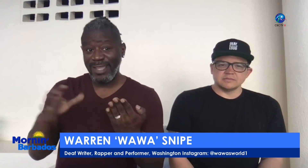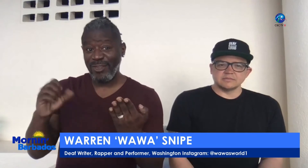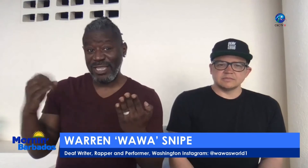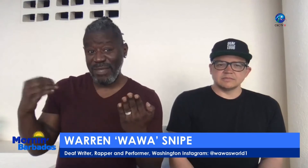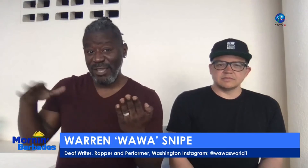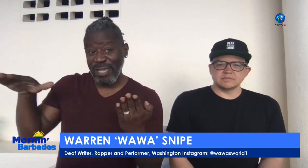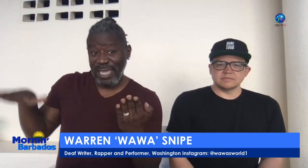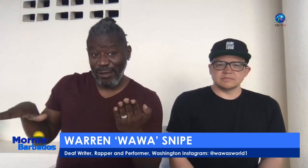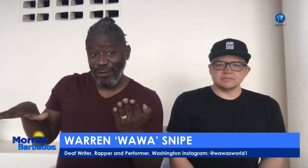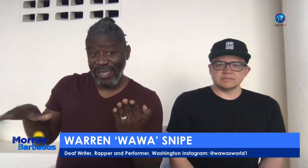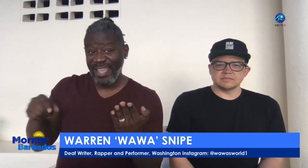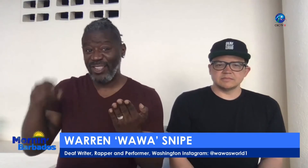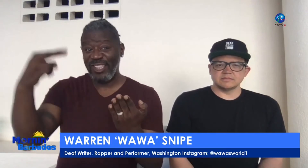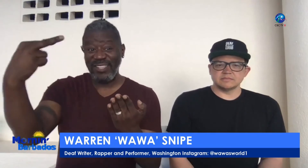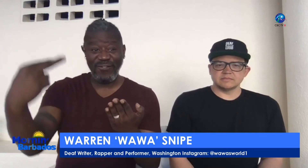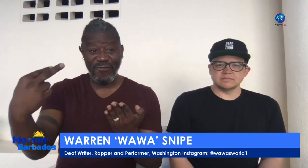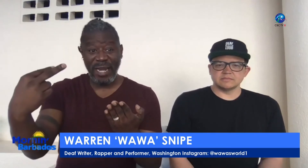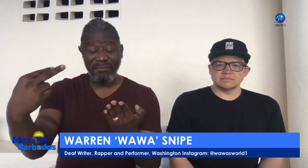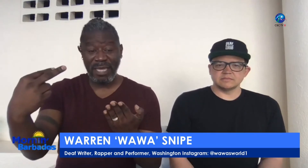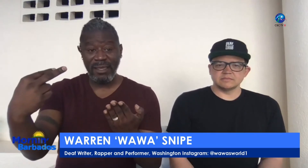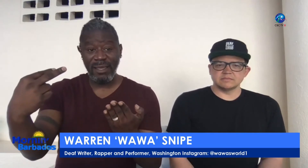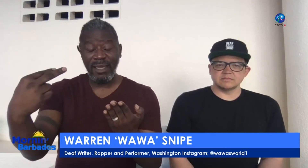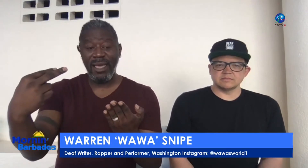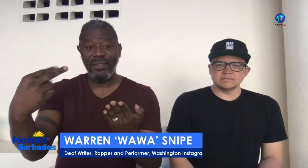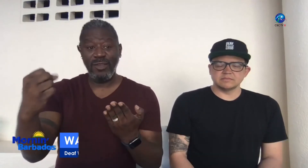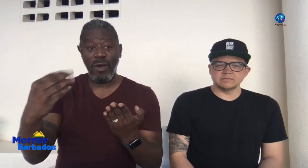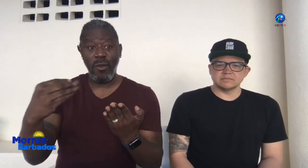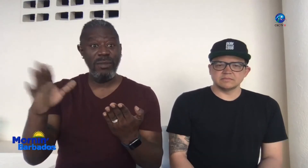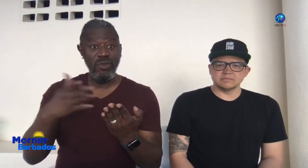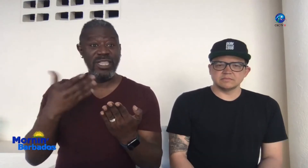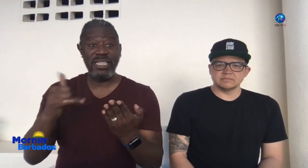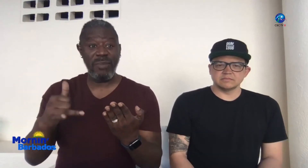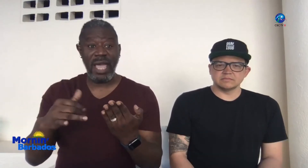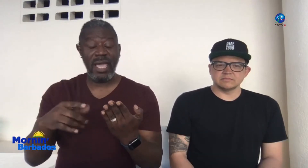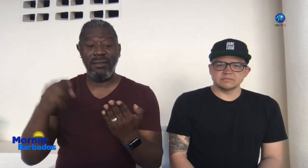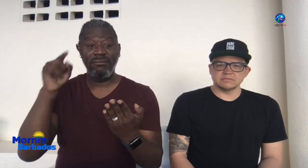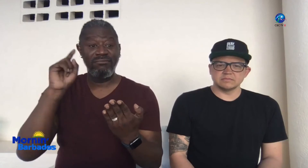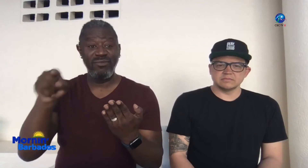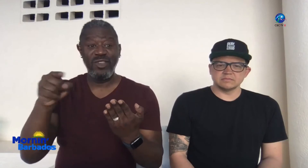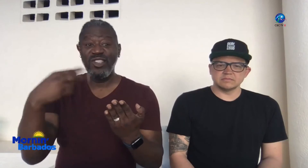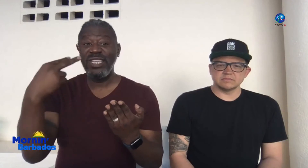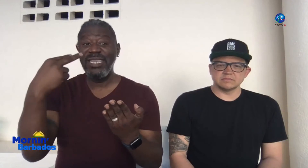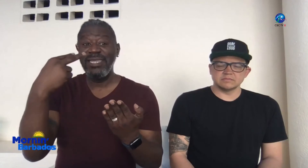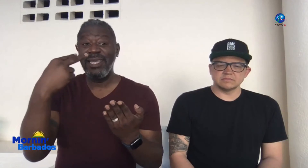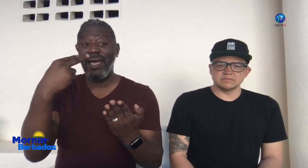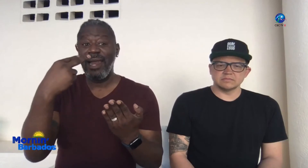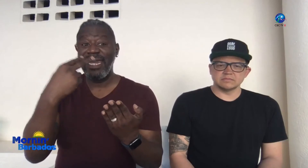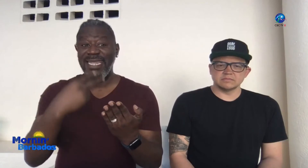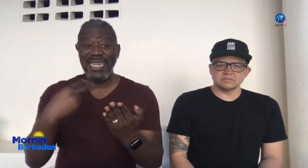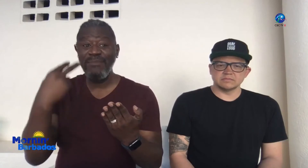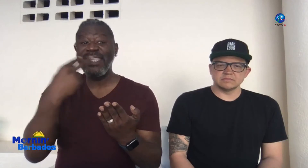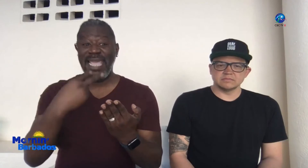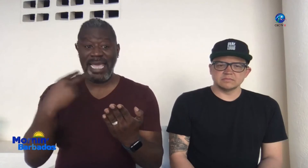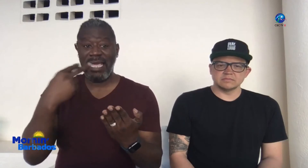there's the speaker here and she's in front of me and so when the music is playing she's lip syncing